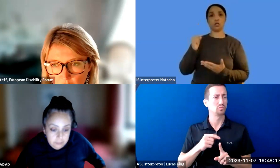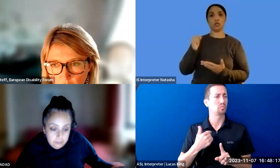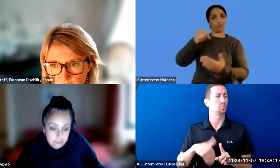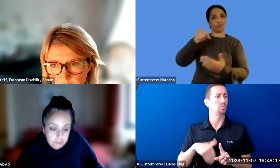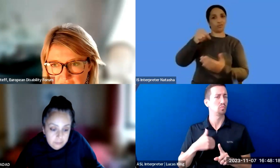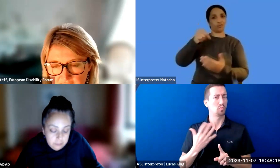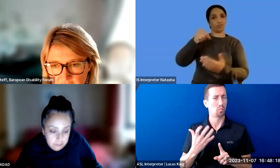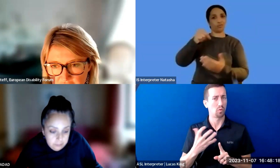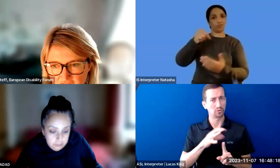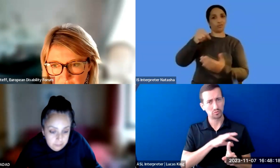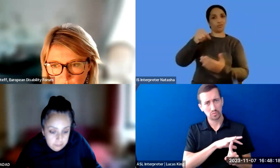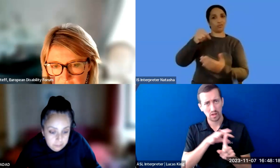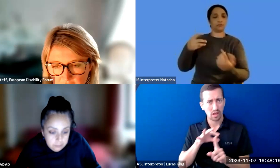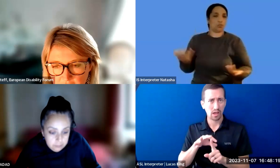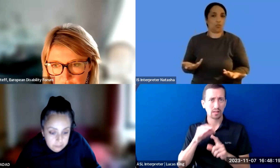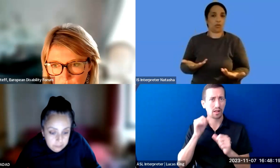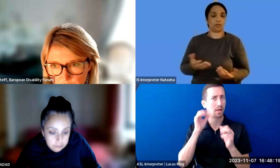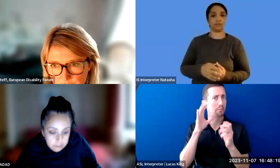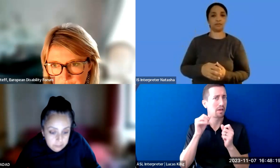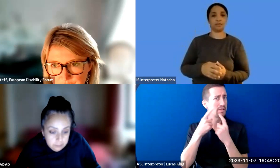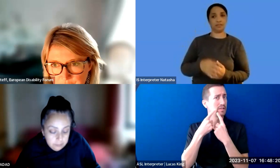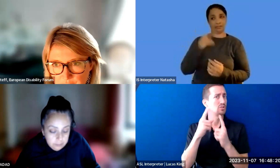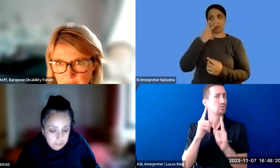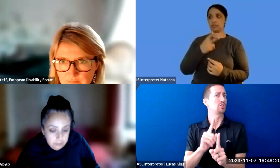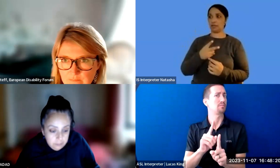what would it be, as an achievement with donors?".